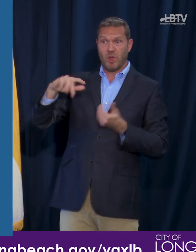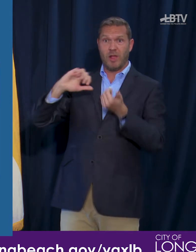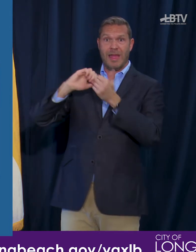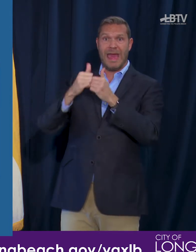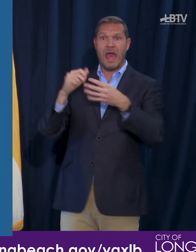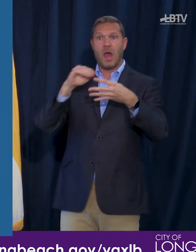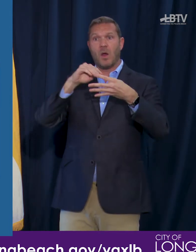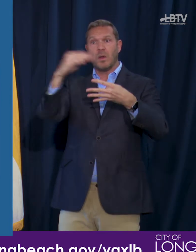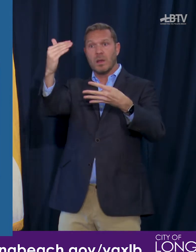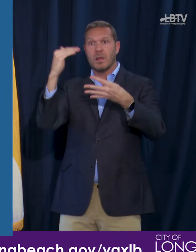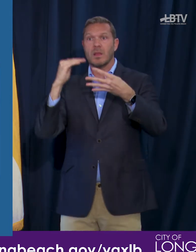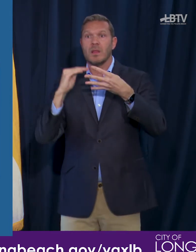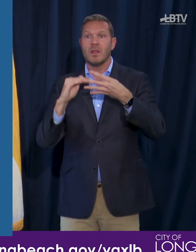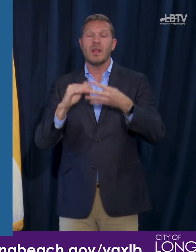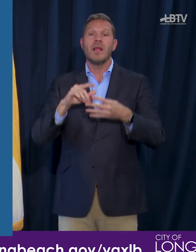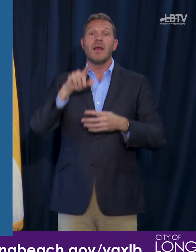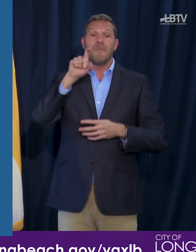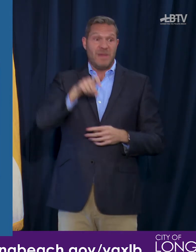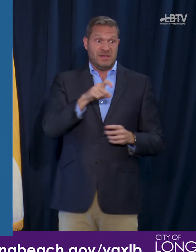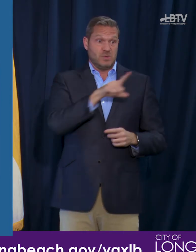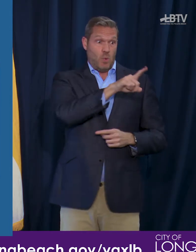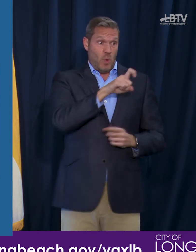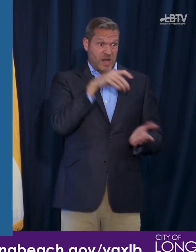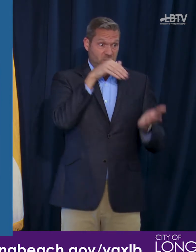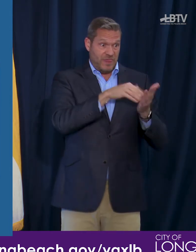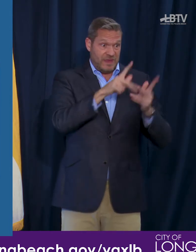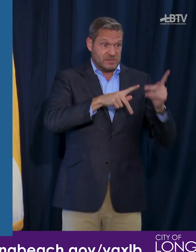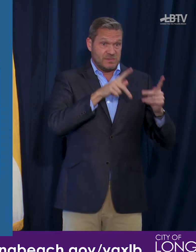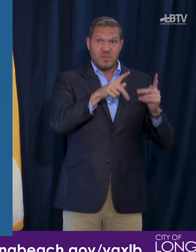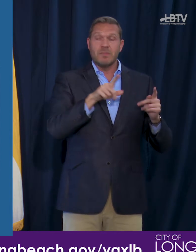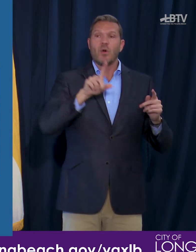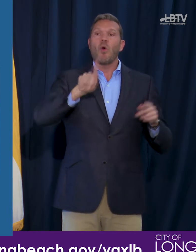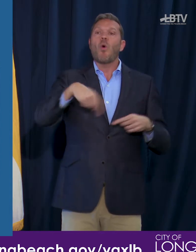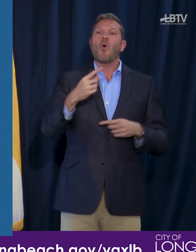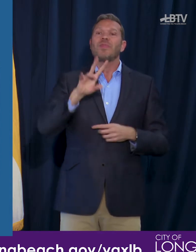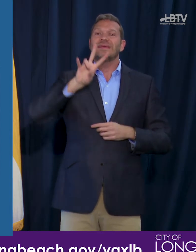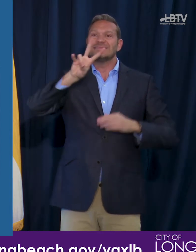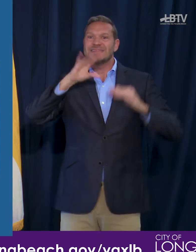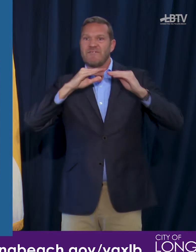we have to have 7 cases per one hundred thousand compared to the 81, sorry 86 that we currently